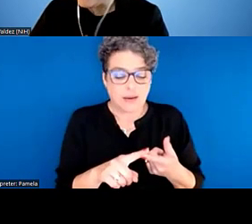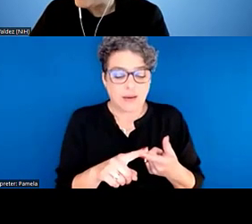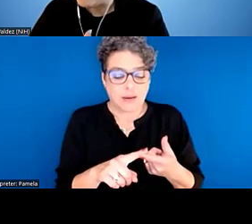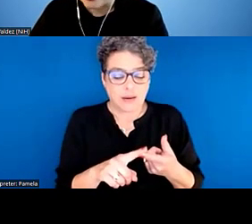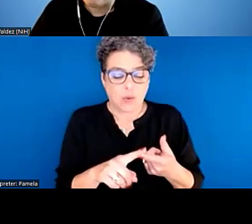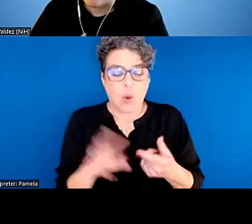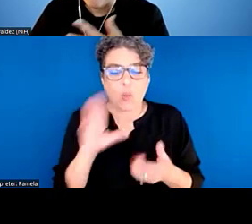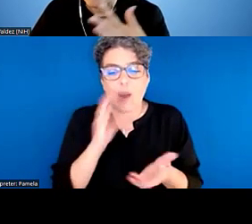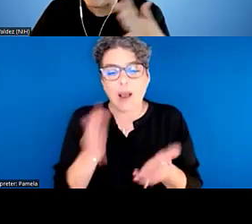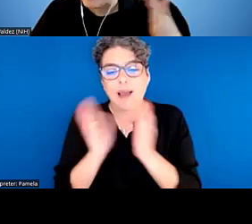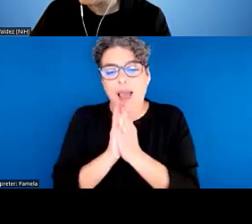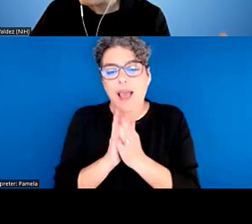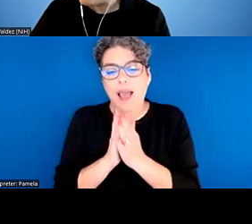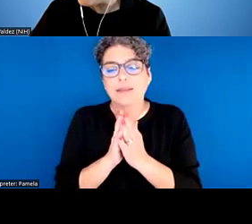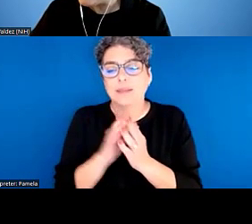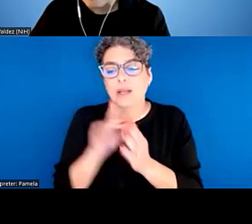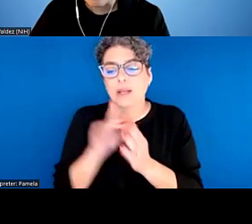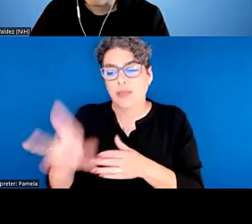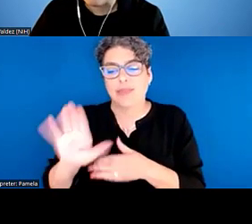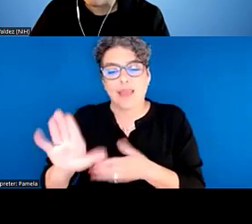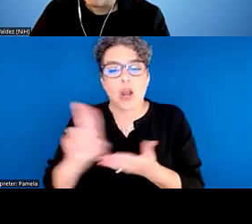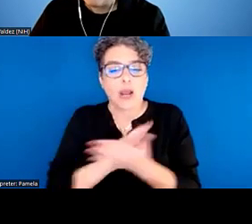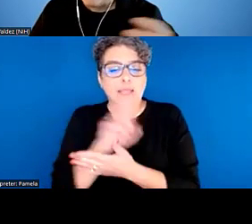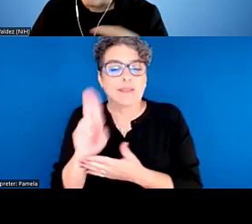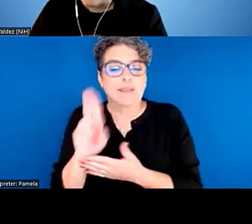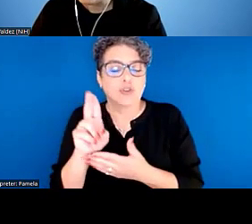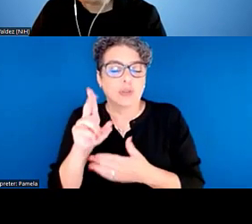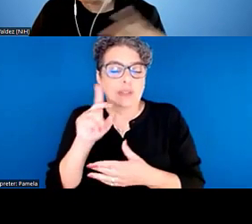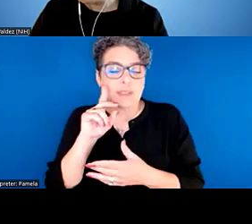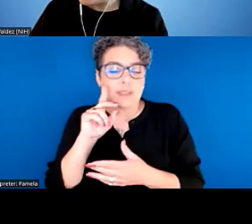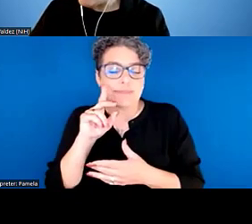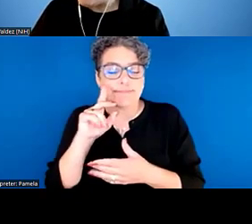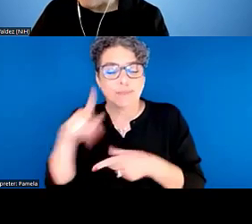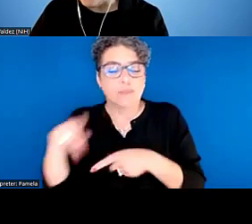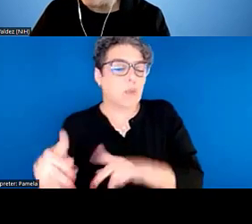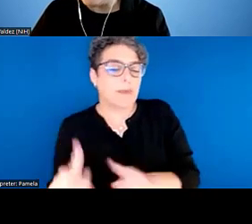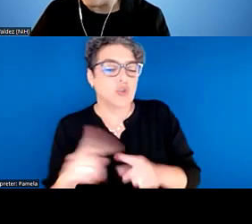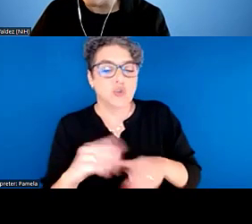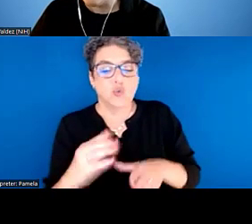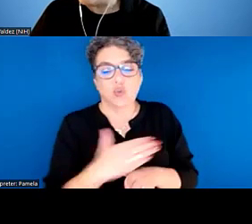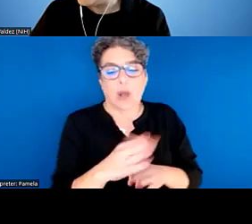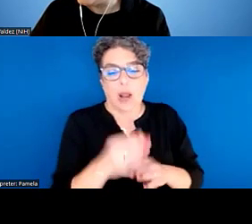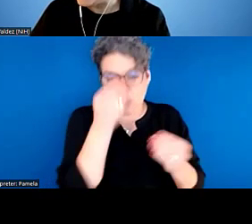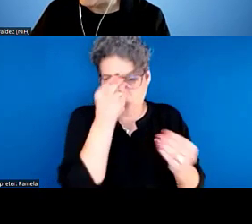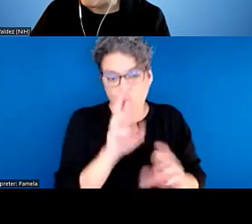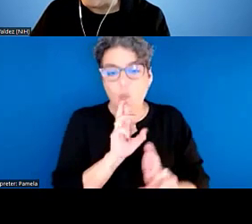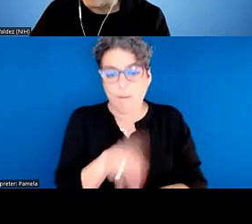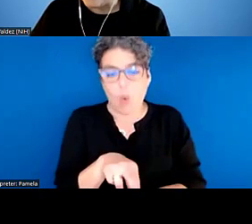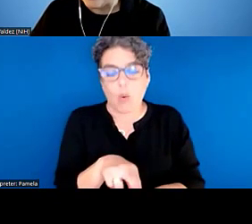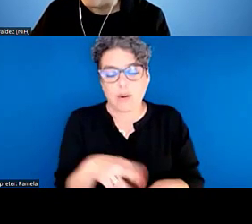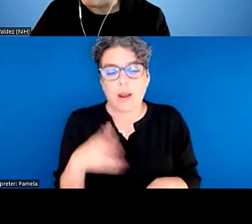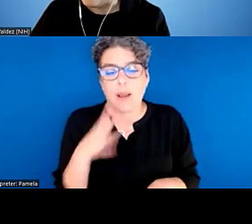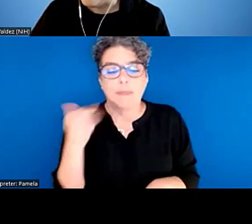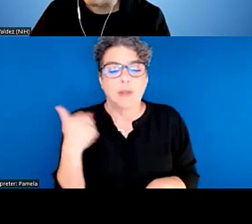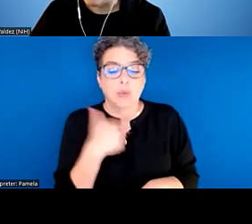to share an investigation report if possible because what we would want to do is to impose specific award conditions on the new grant,